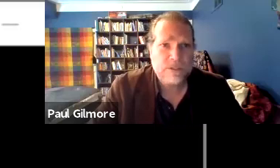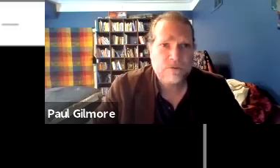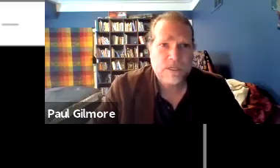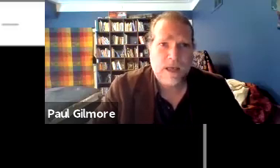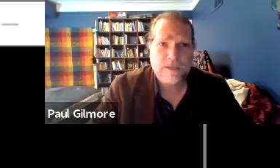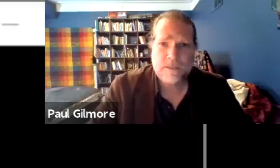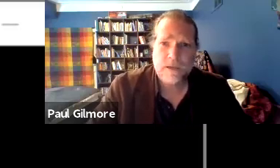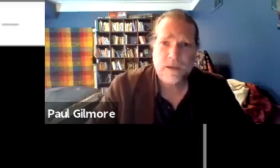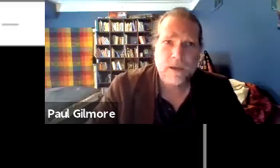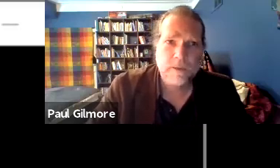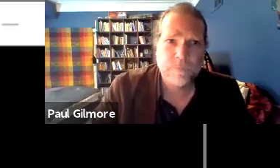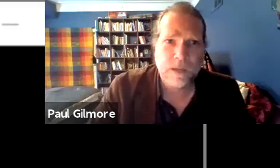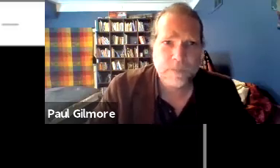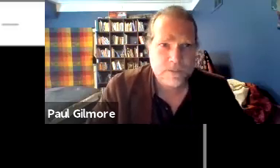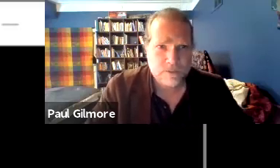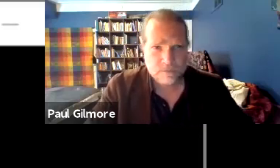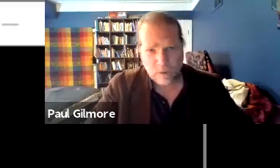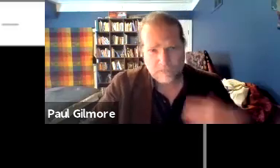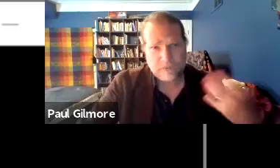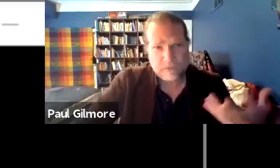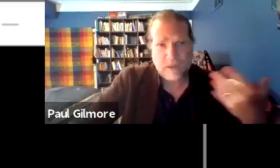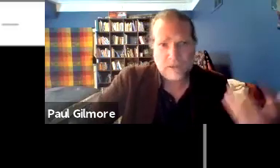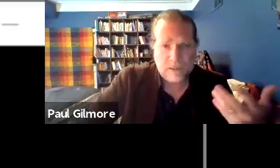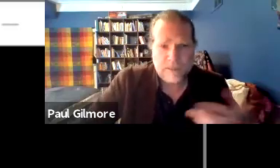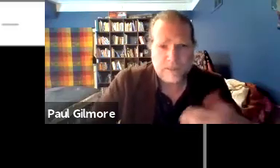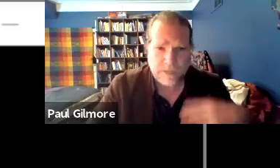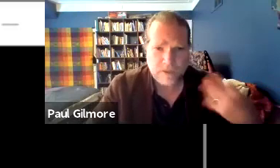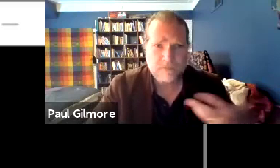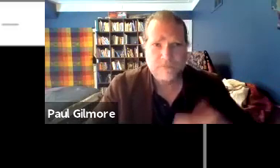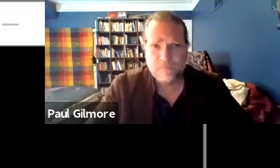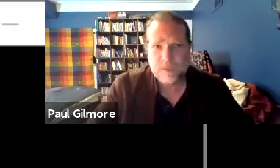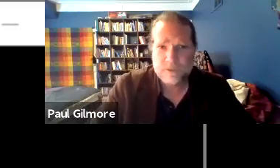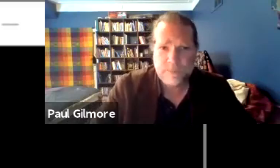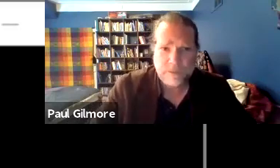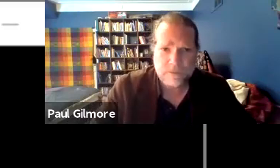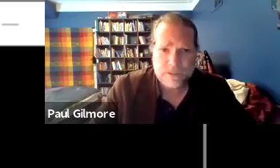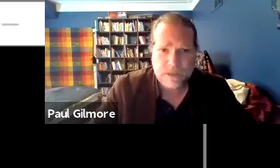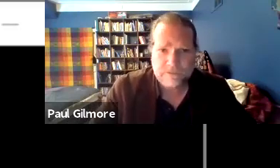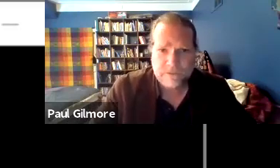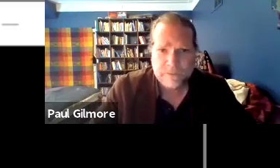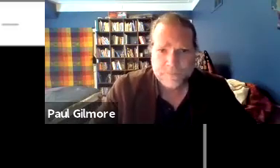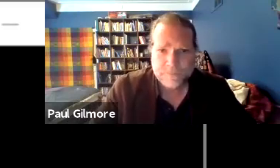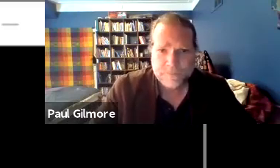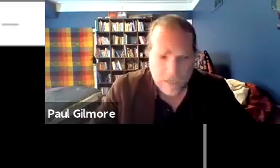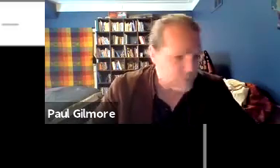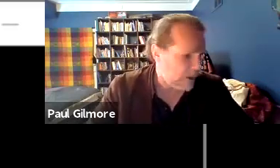history class, I'm going to offer a little bit of my own views about this stuff, as